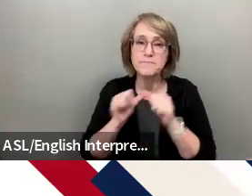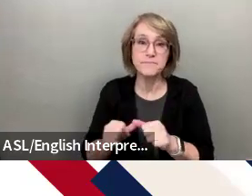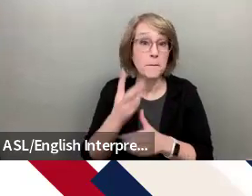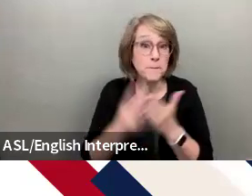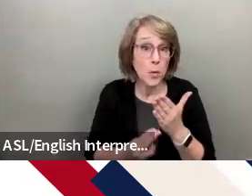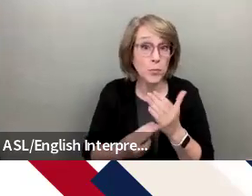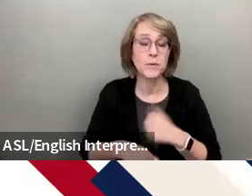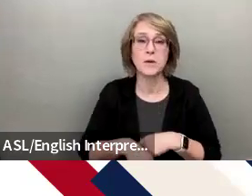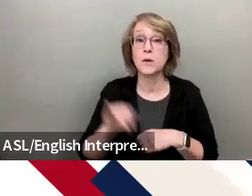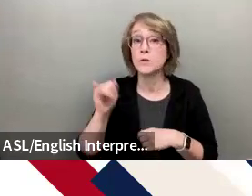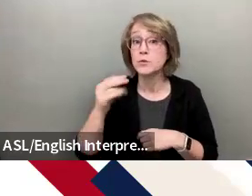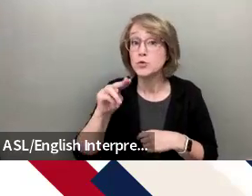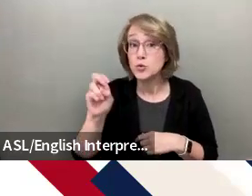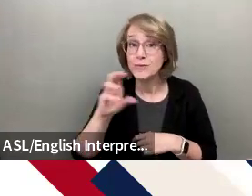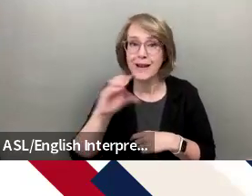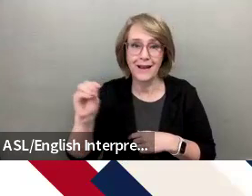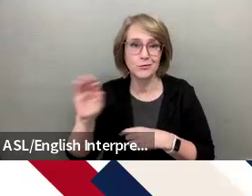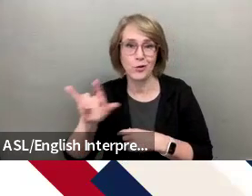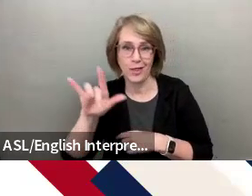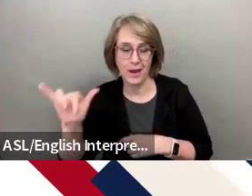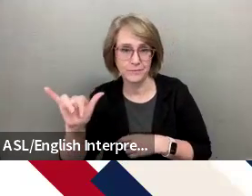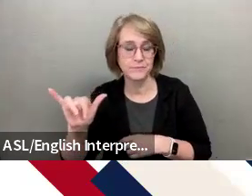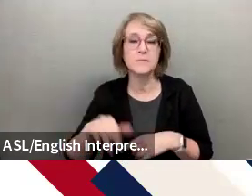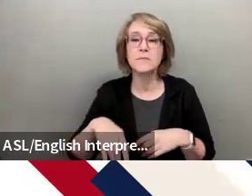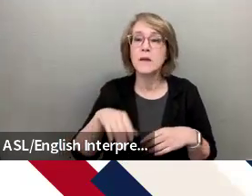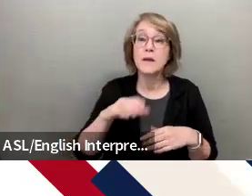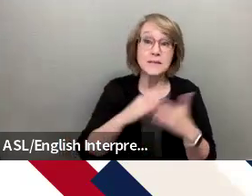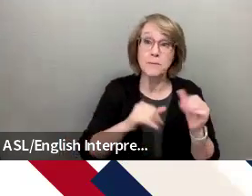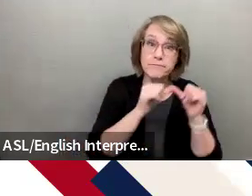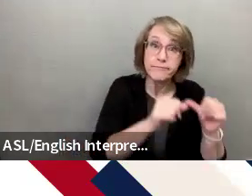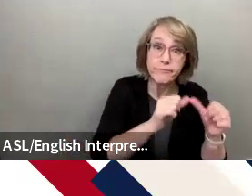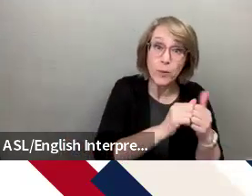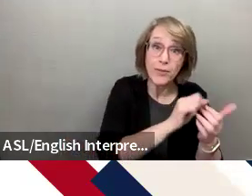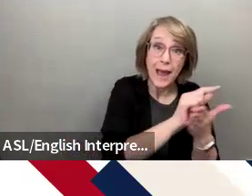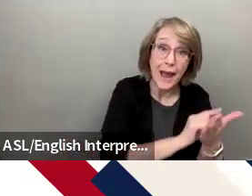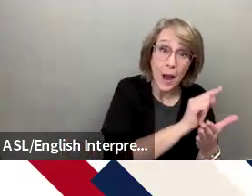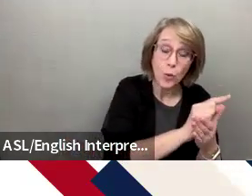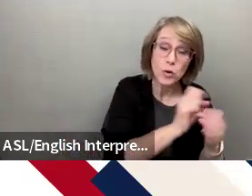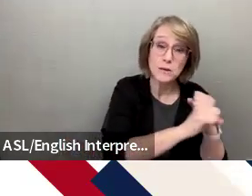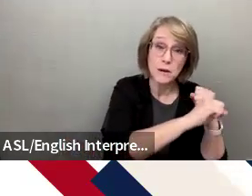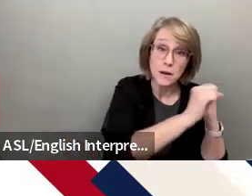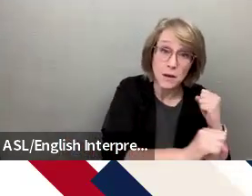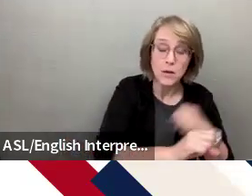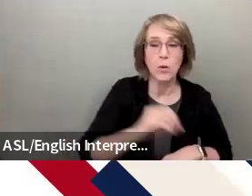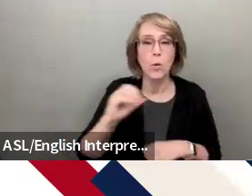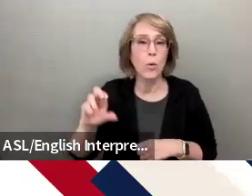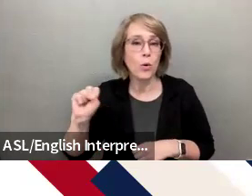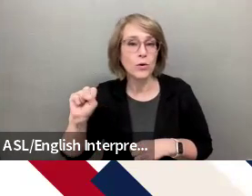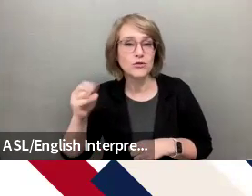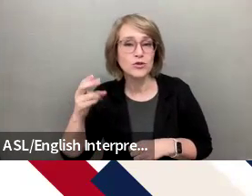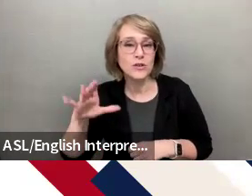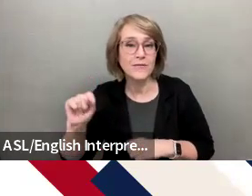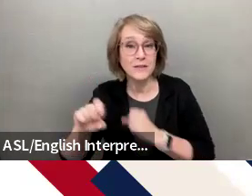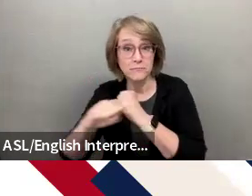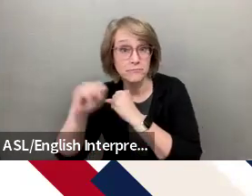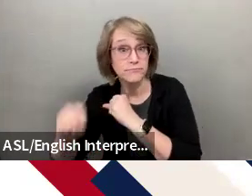WERE ABLE TO EXTEND THEIR HOURS AND SHIFTS. I THINK WE HAD AROUND NINE STUDENTS OFFERED